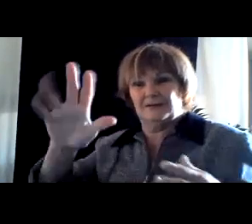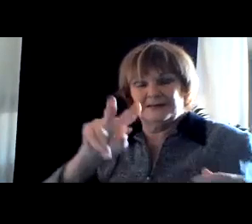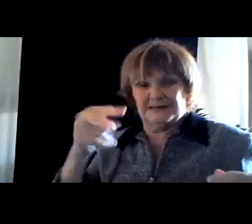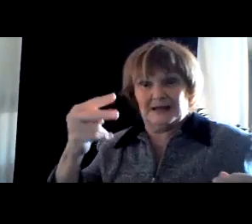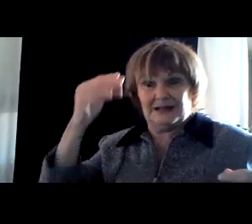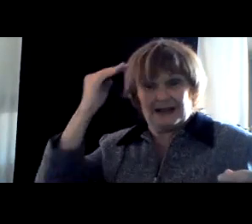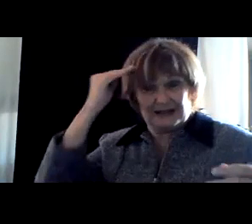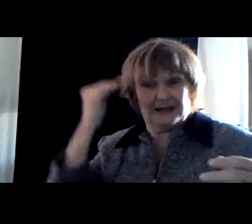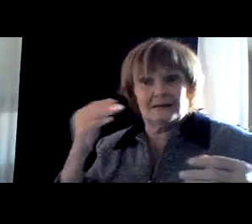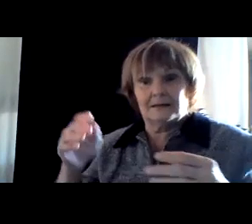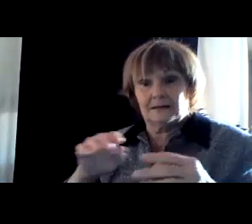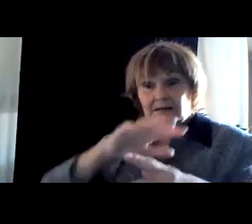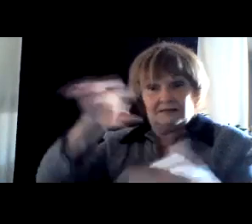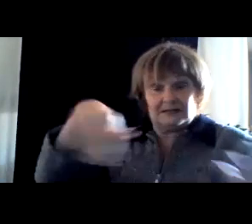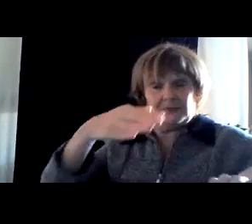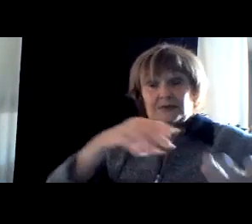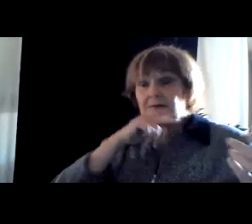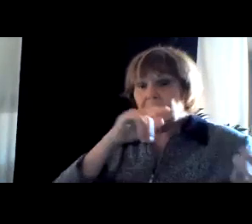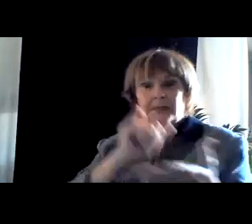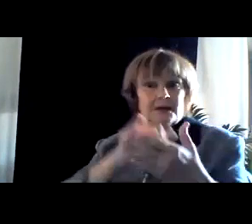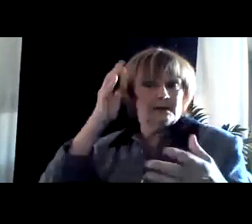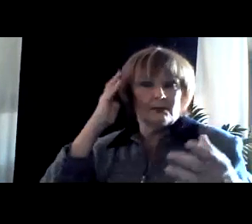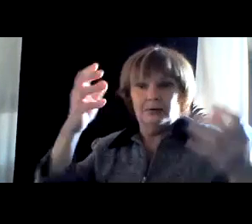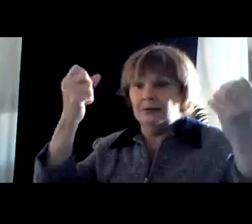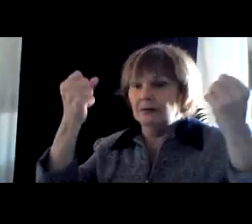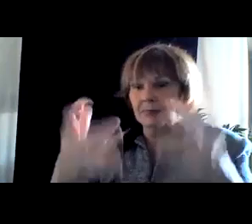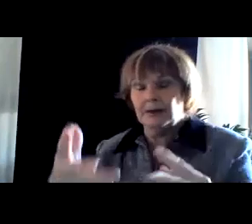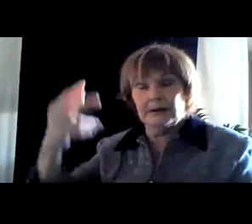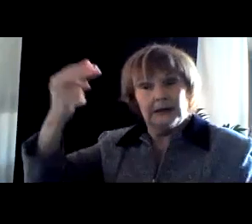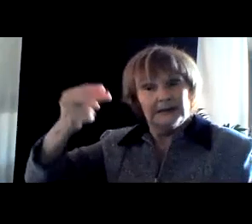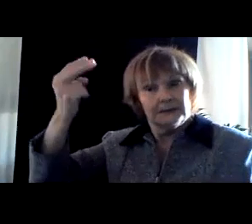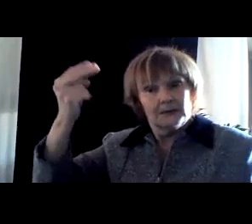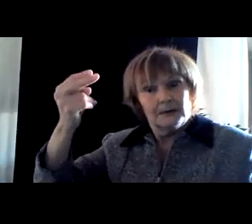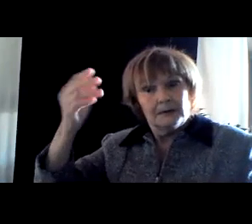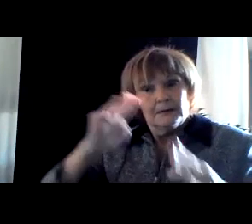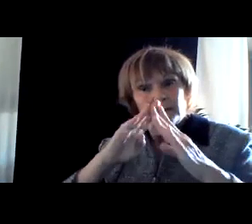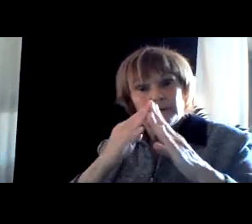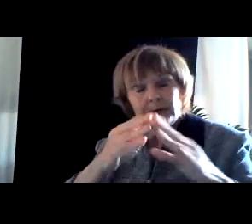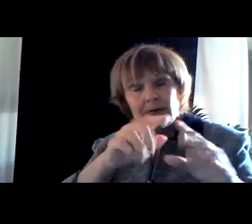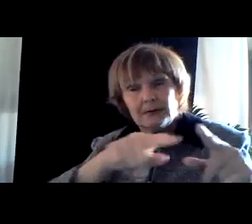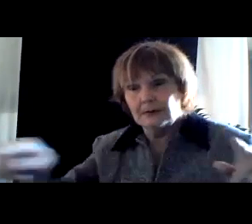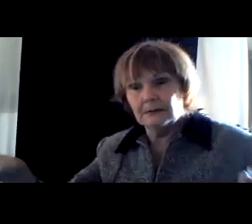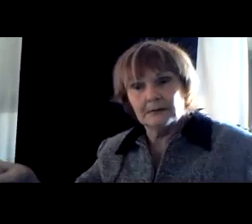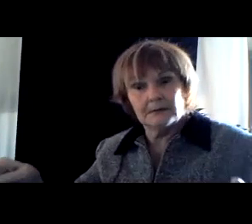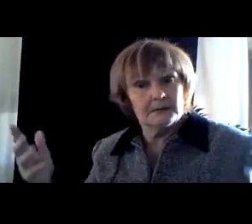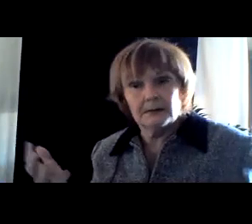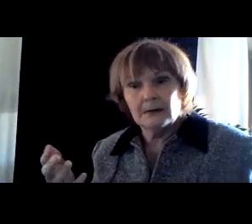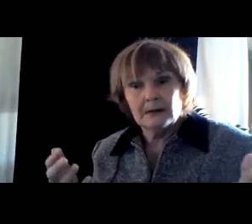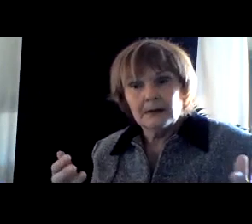And that would have completely displaced so many historical communities 'cause Puerto Rico has a lot of historical communities in areas and in locations and sites,